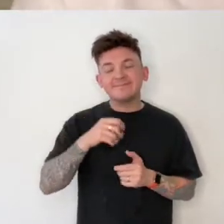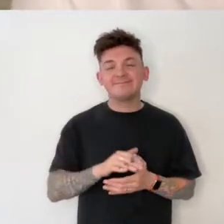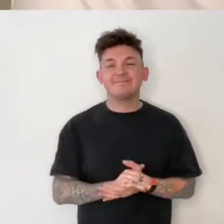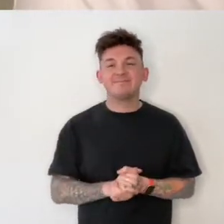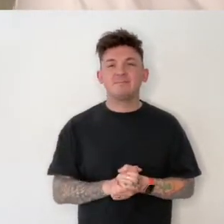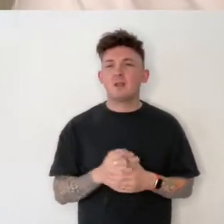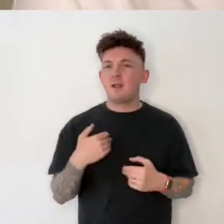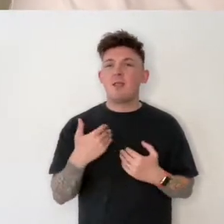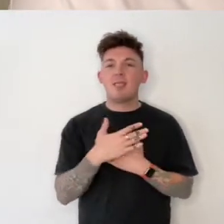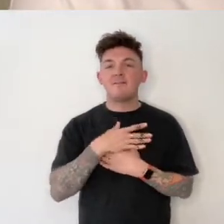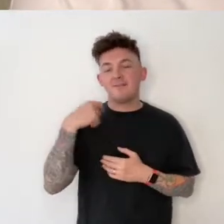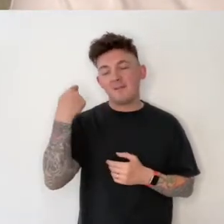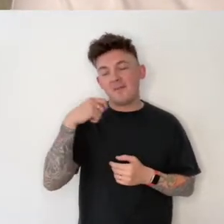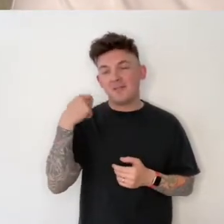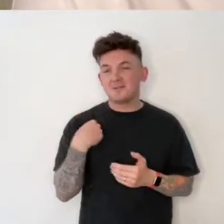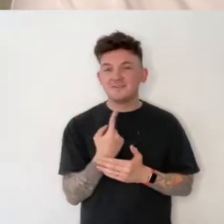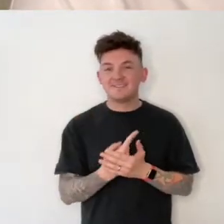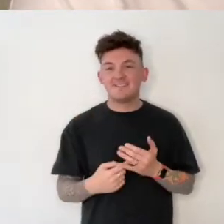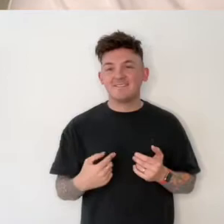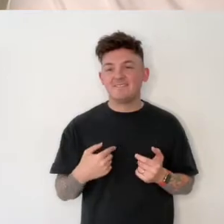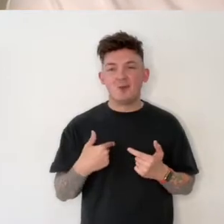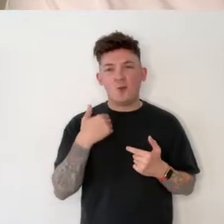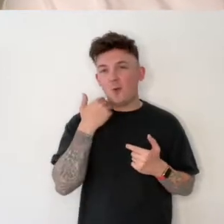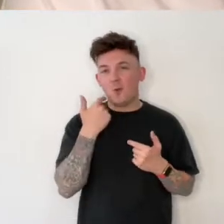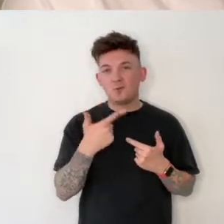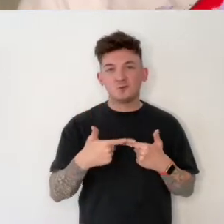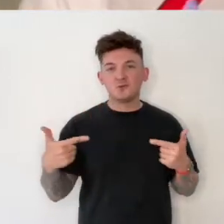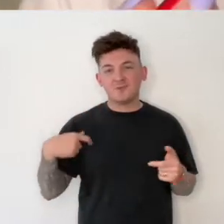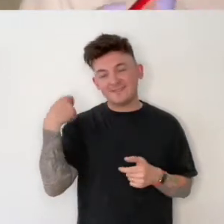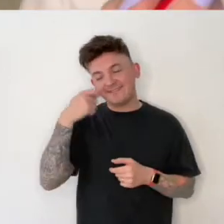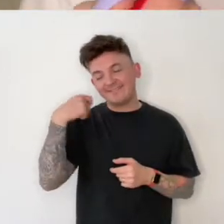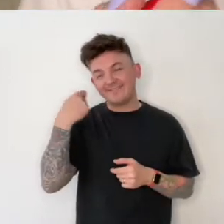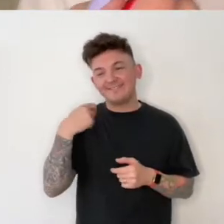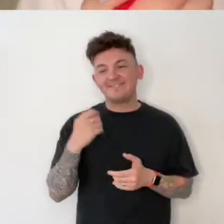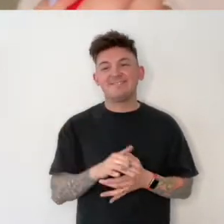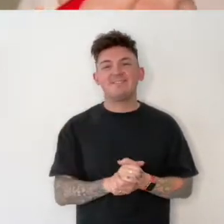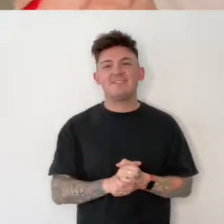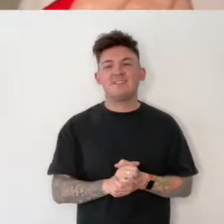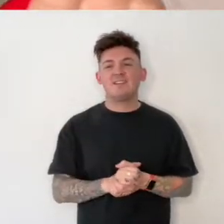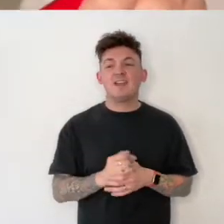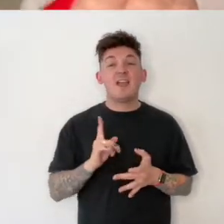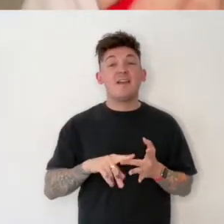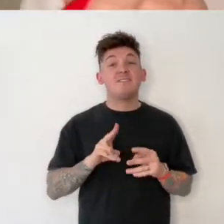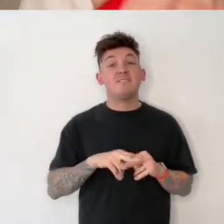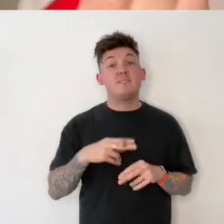problem with blush where i just put too much on. if i've done too much i get my foundation